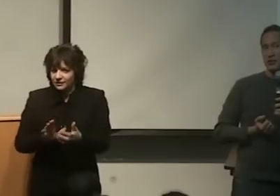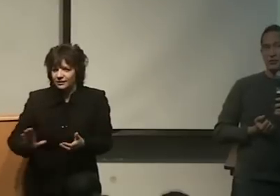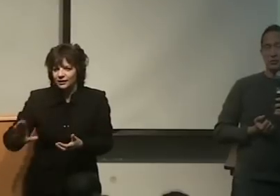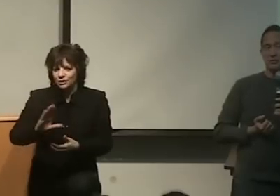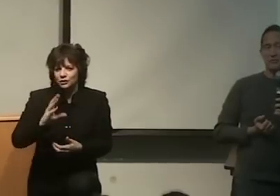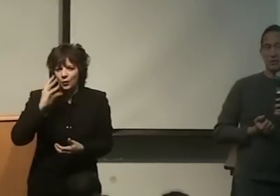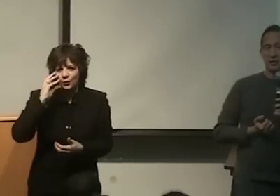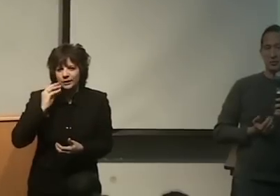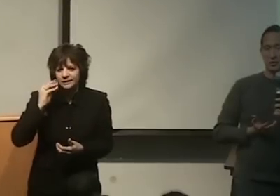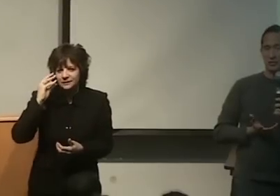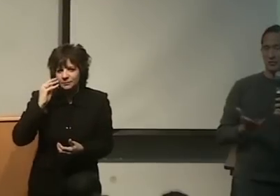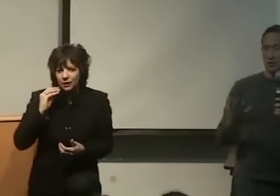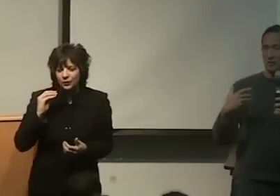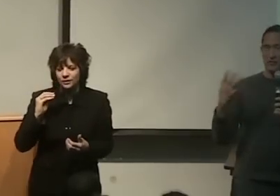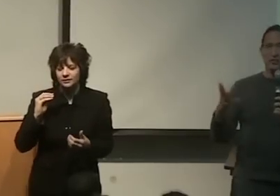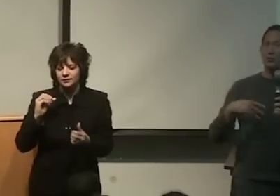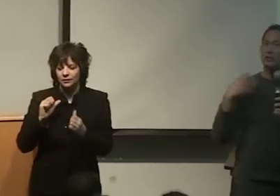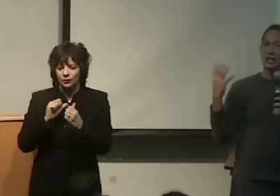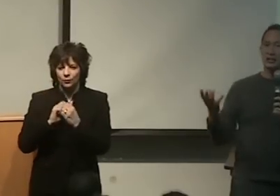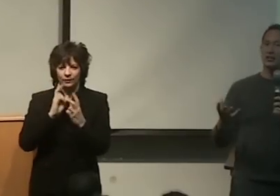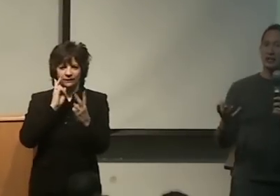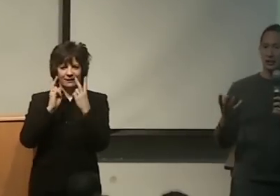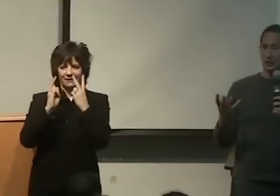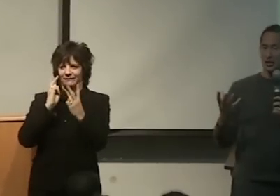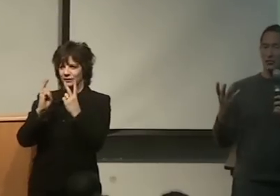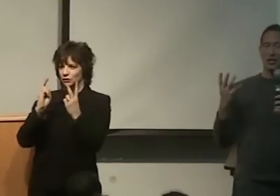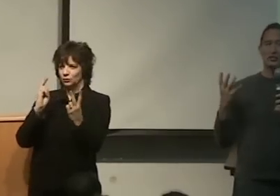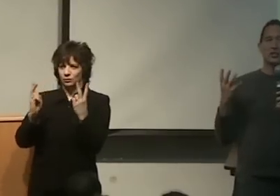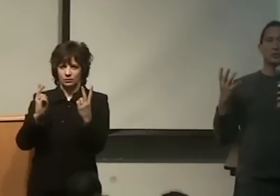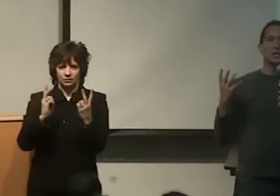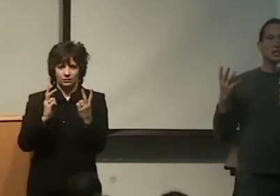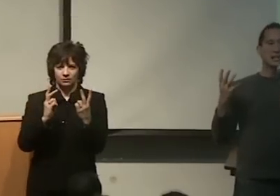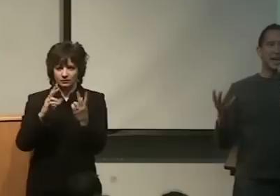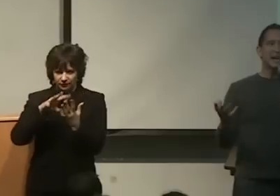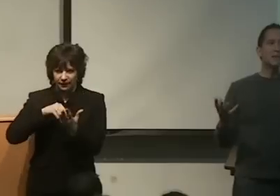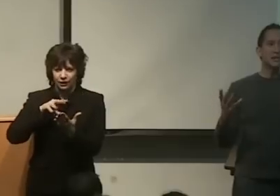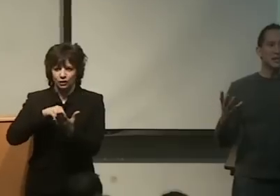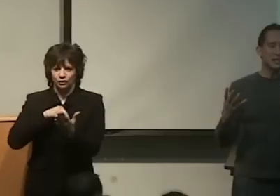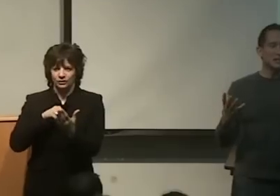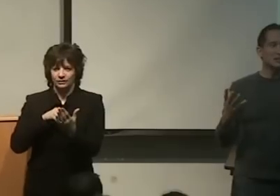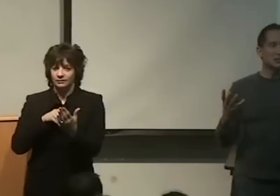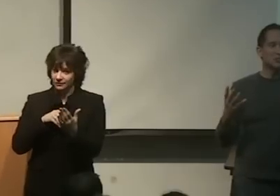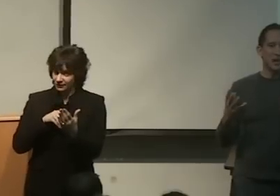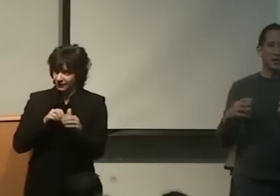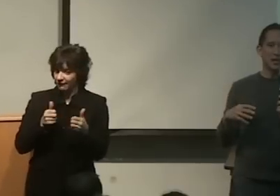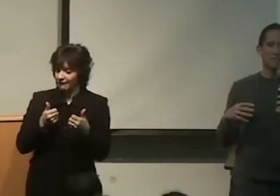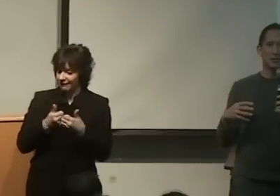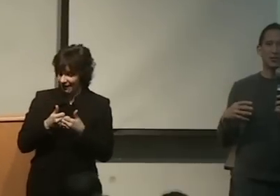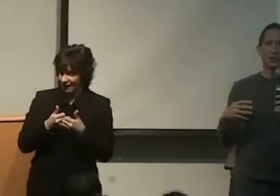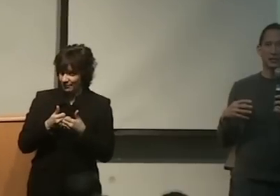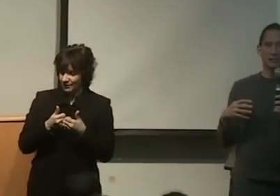with visual and learning. So gaming is the new paradigm for learning.